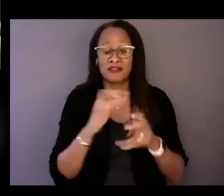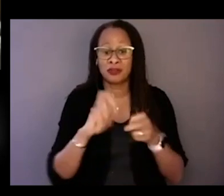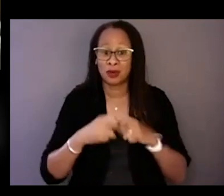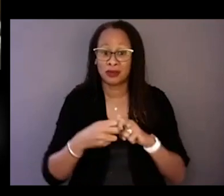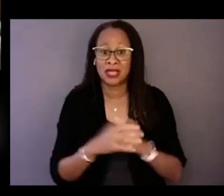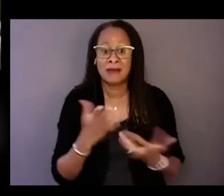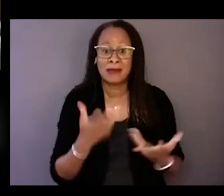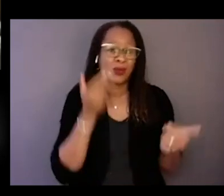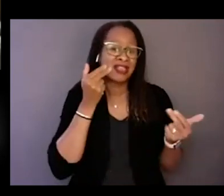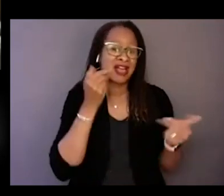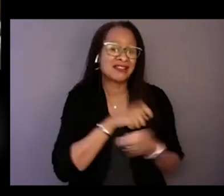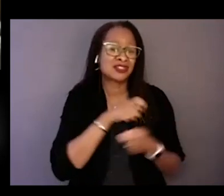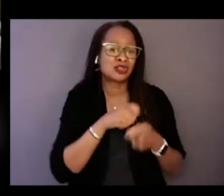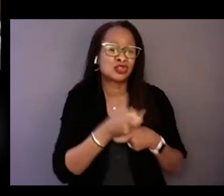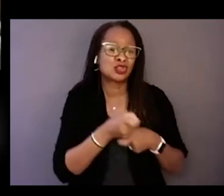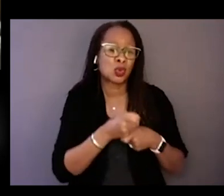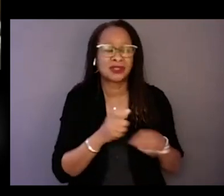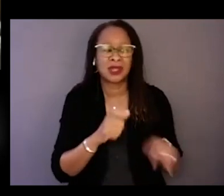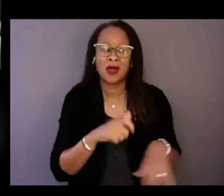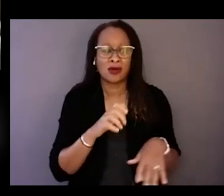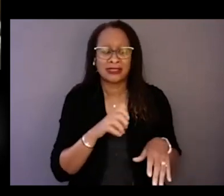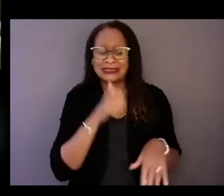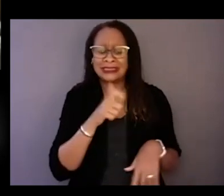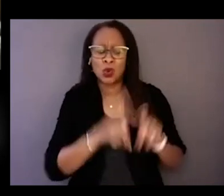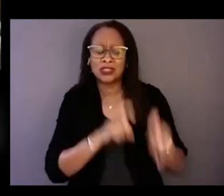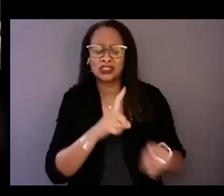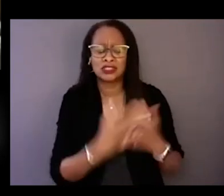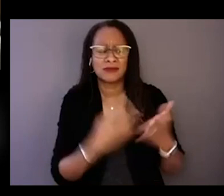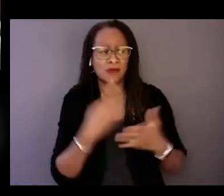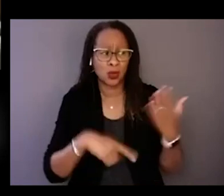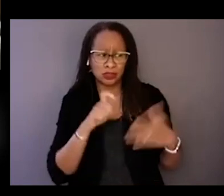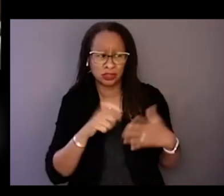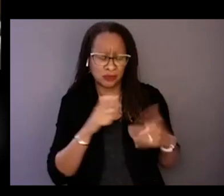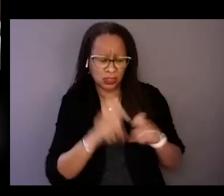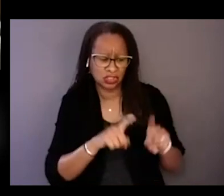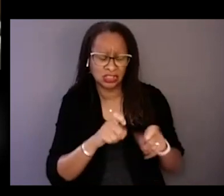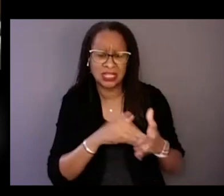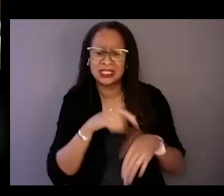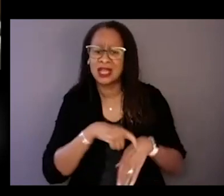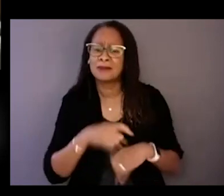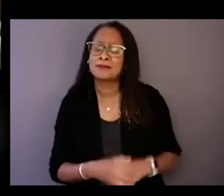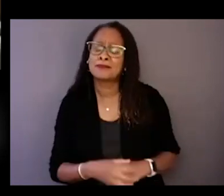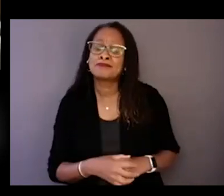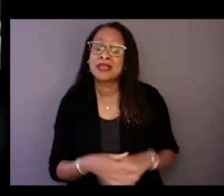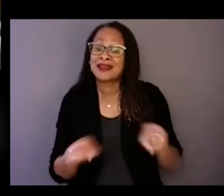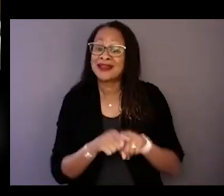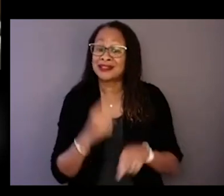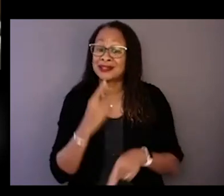that we shouldn't have laughed at or failed to question some of what we should have questioned at the time. But as you were saying, Christy, the conversation